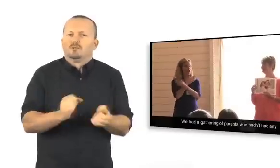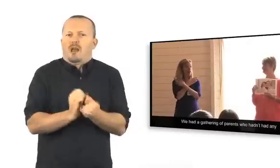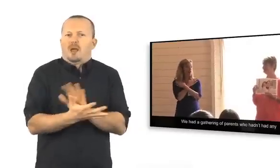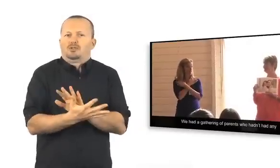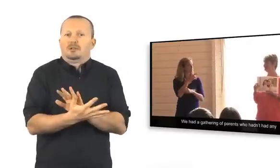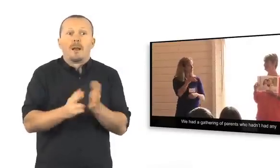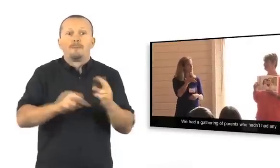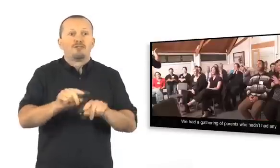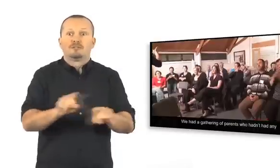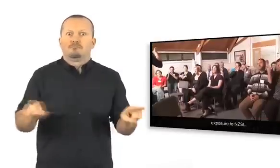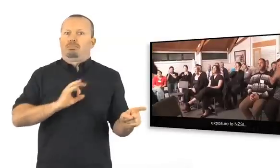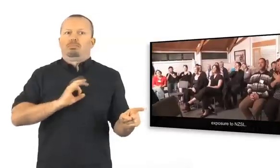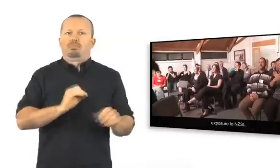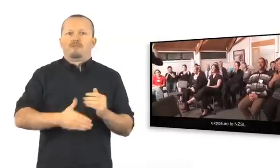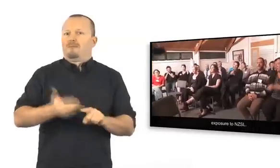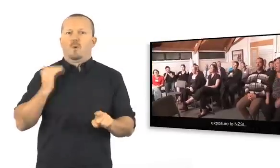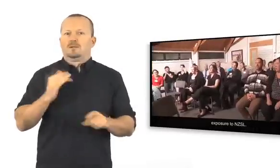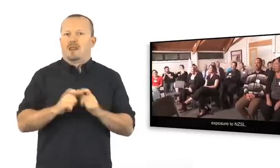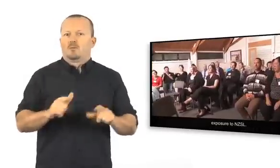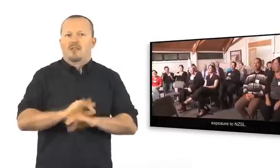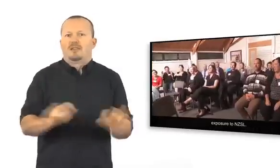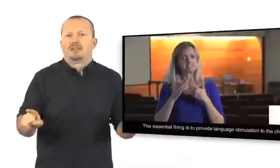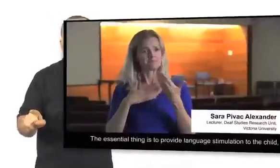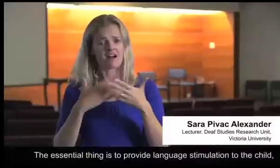a gathering of parents who hadn’t had any exposure to NZSL.